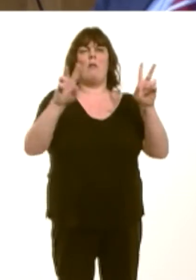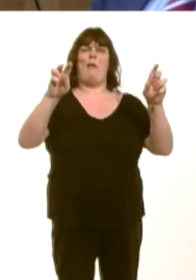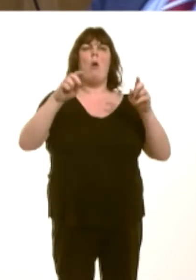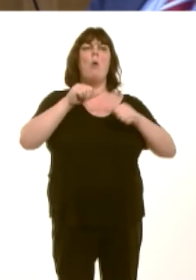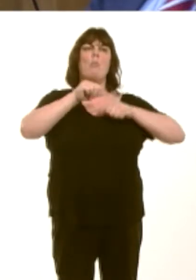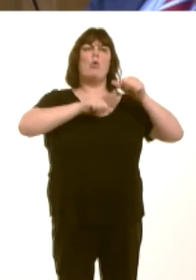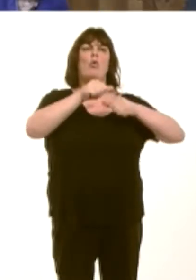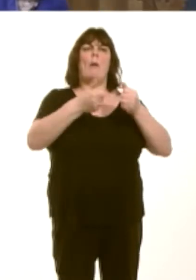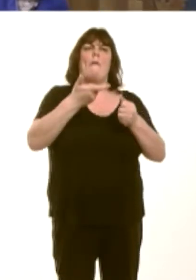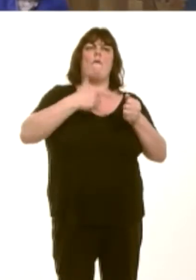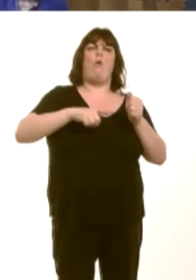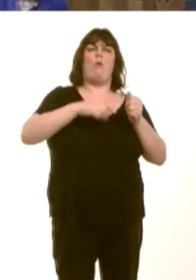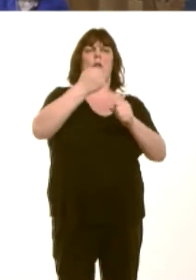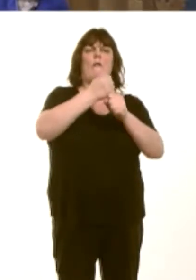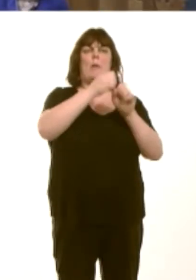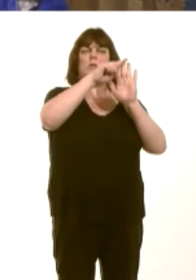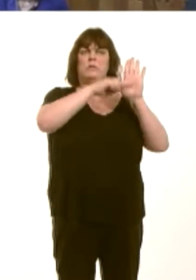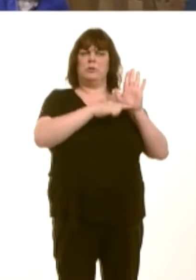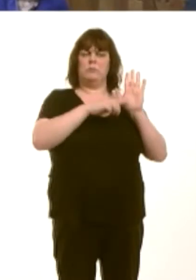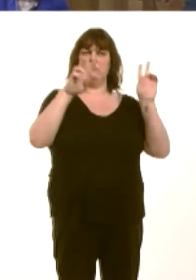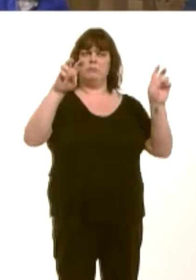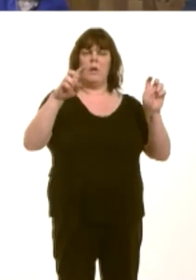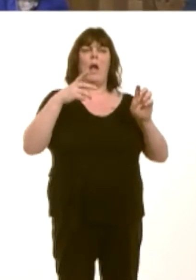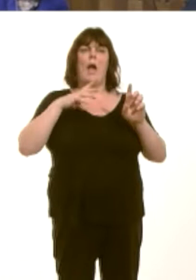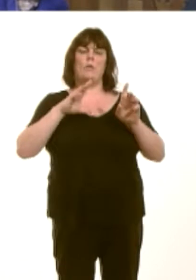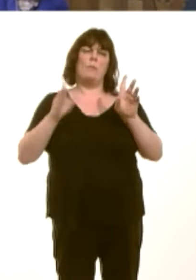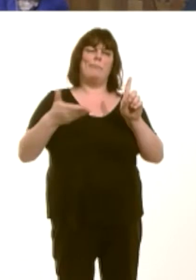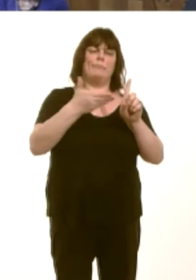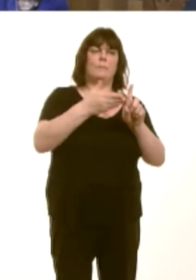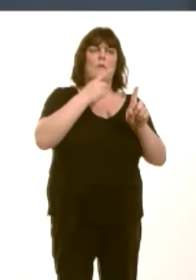to ensure that there is economic growth in west Wales. Keith Davies: Thank you.